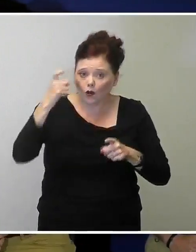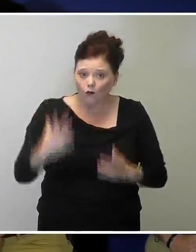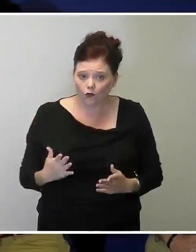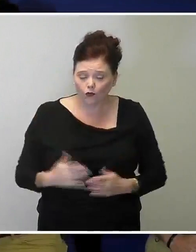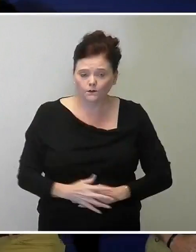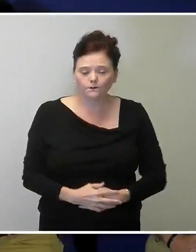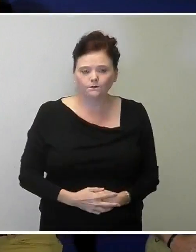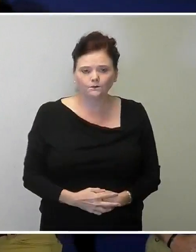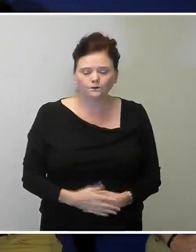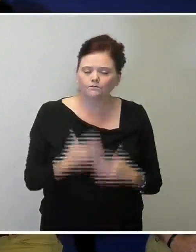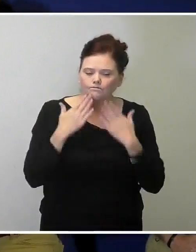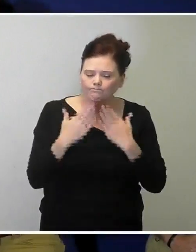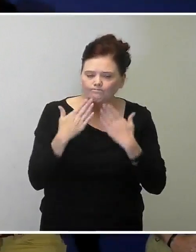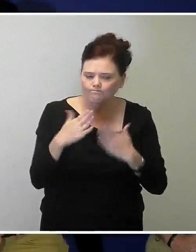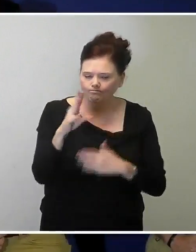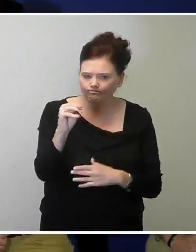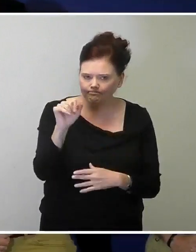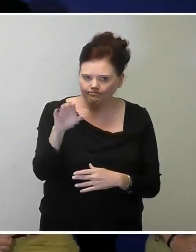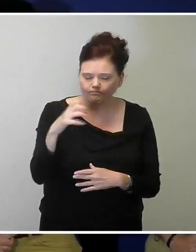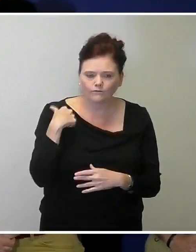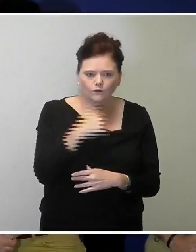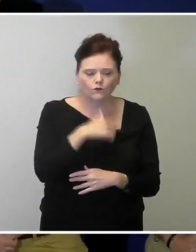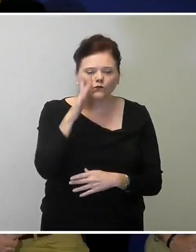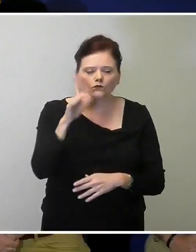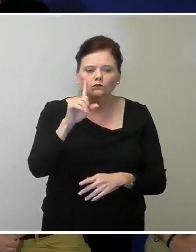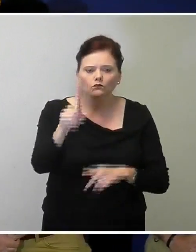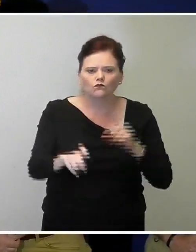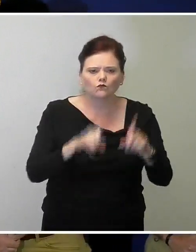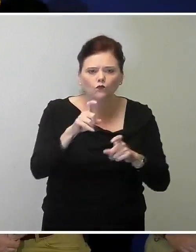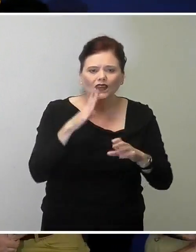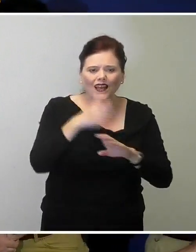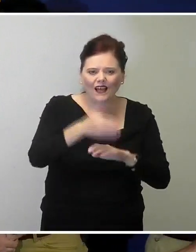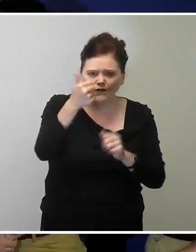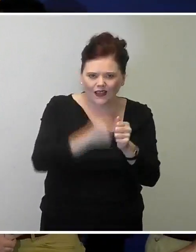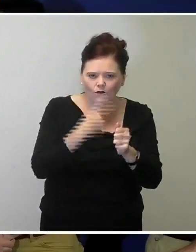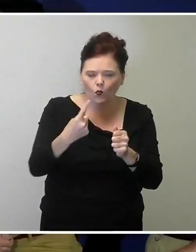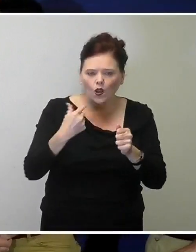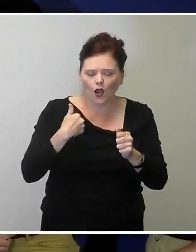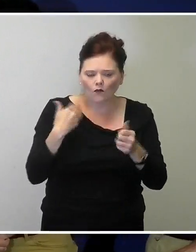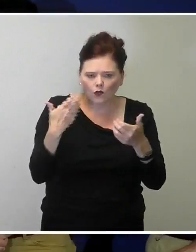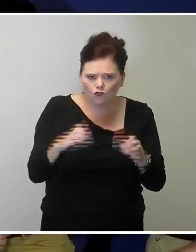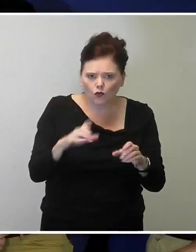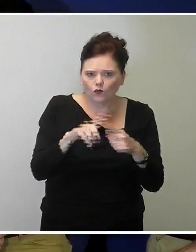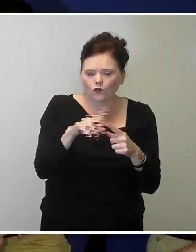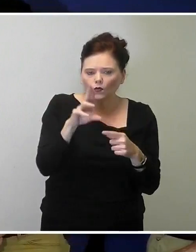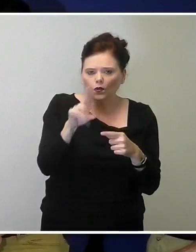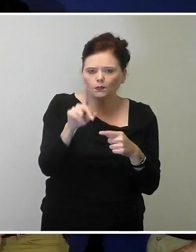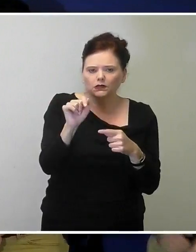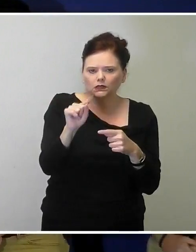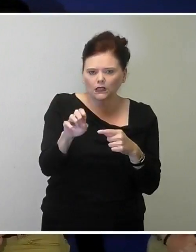AS WELL. GOVERNOR, THAT'S THE END OF MY BRIEFING. THANK YOU.